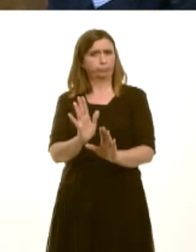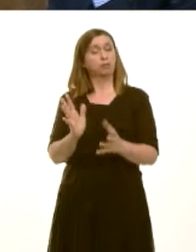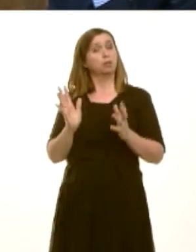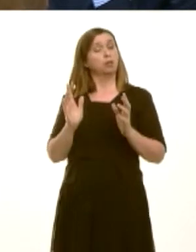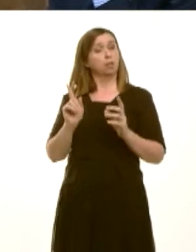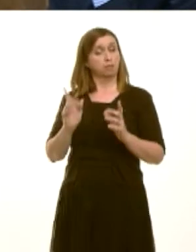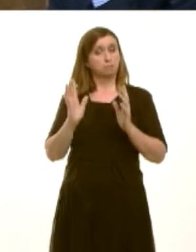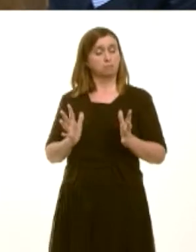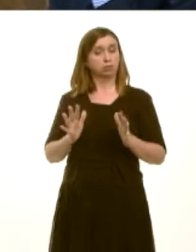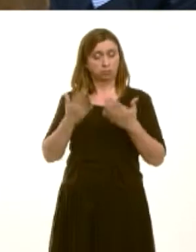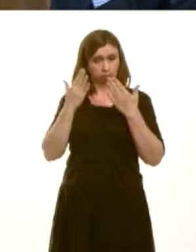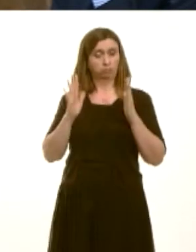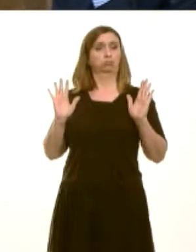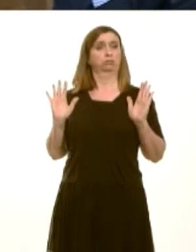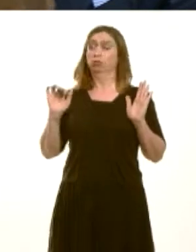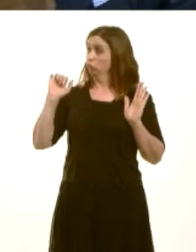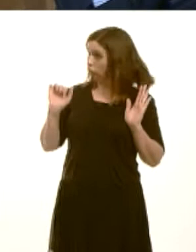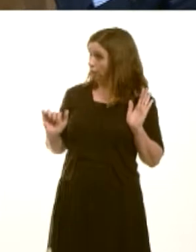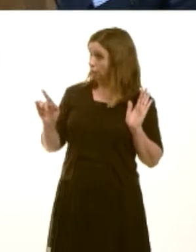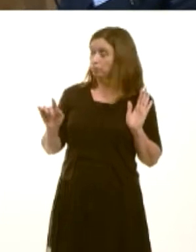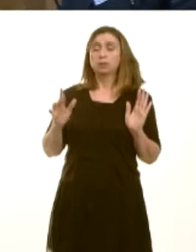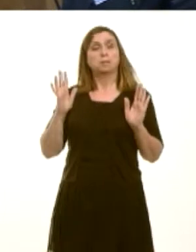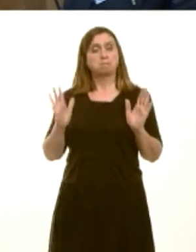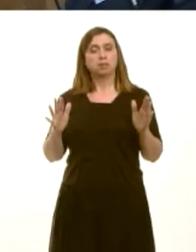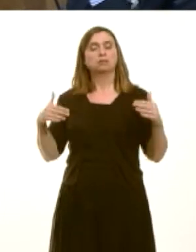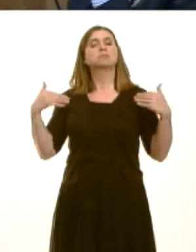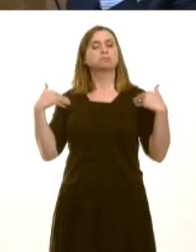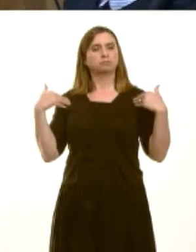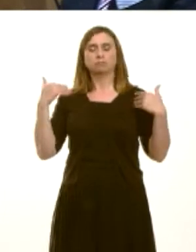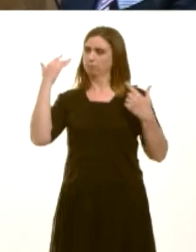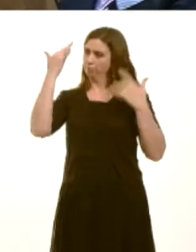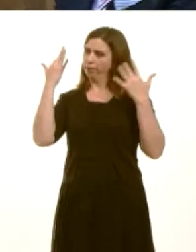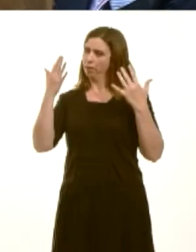obligation, as the Member has already said, to consider all objections as part of their